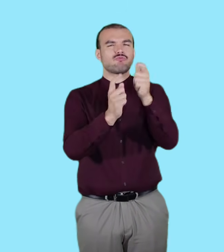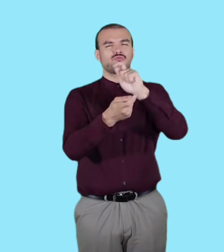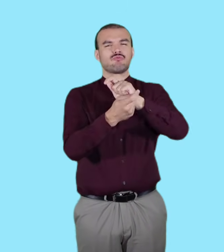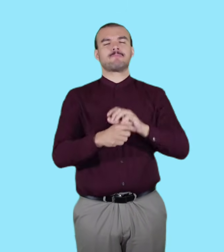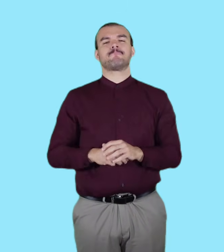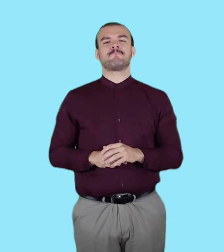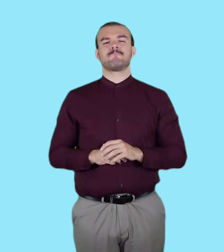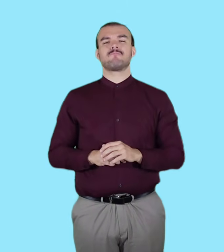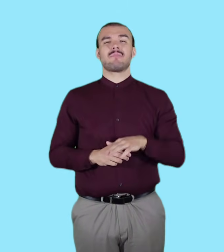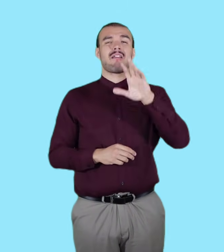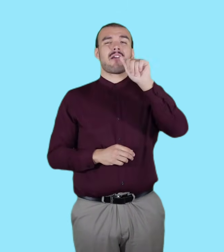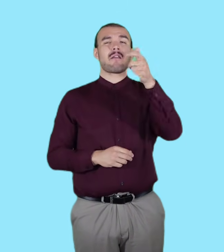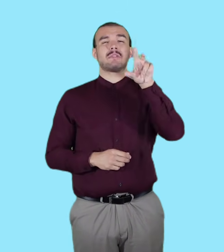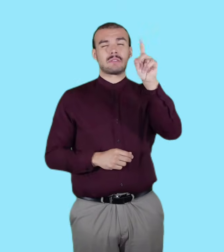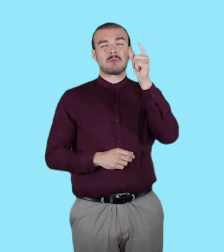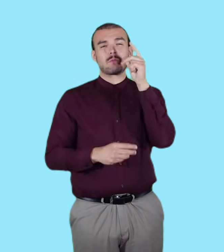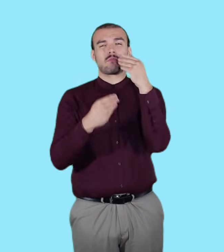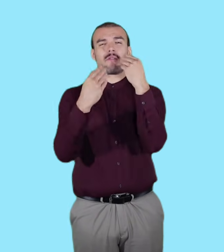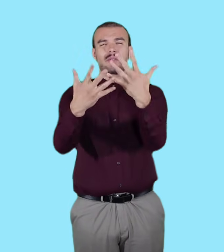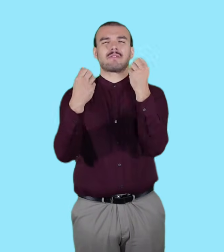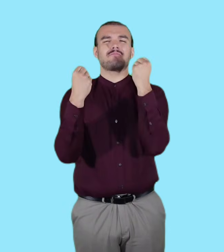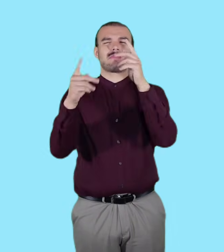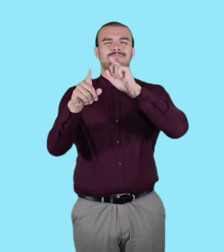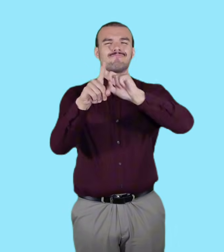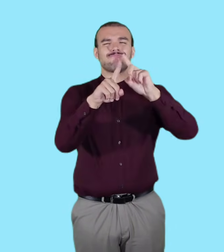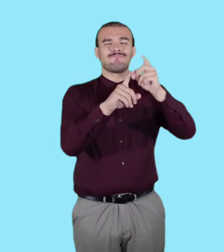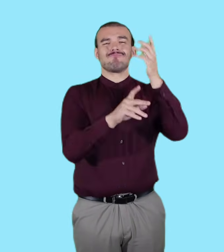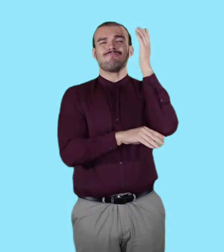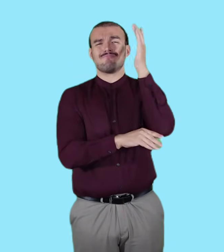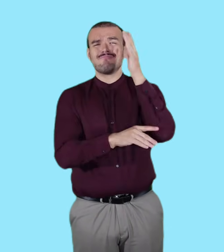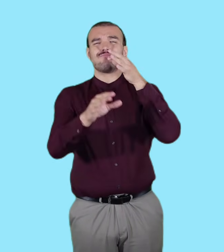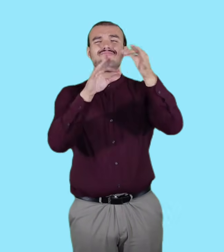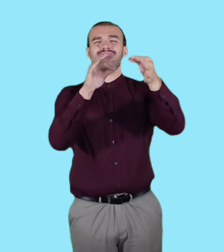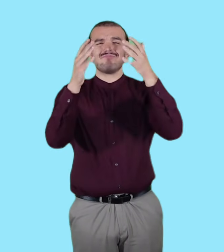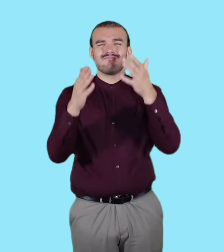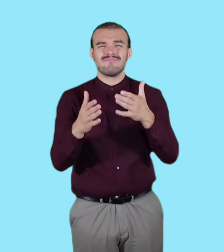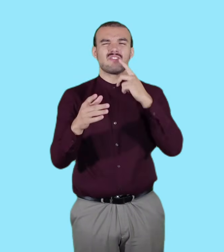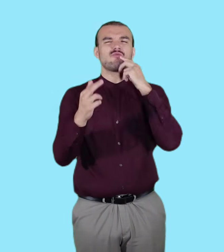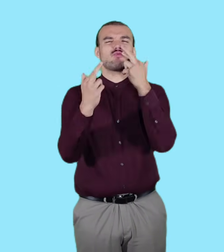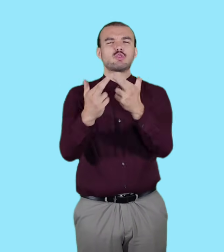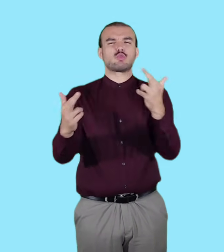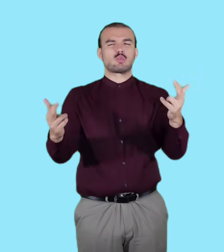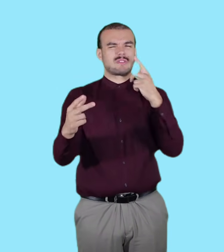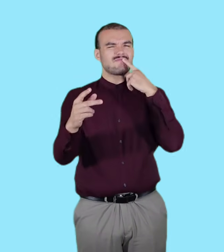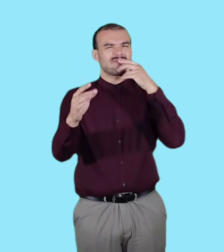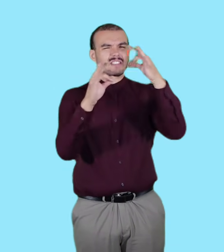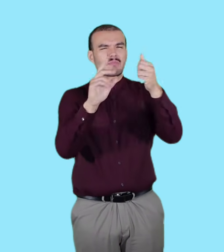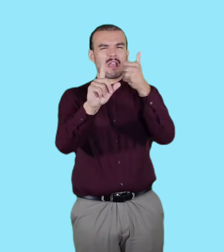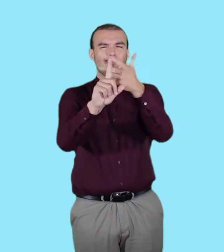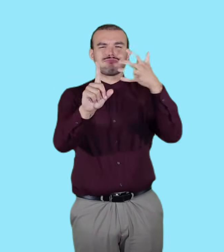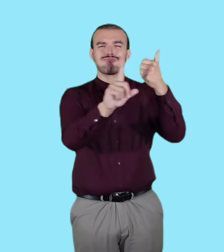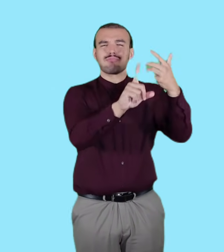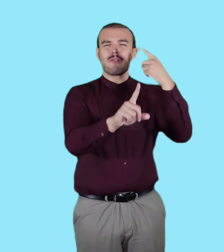AAPD will provide multiple explainers, each focused on different parts of the IFR